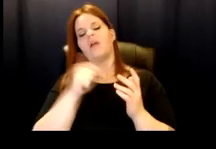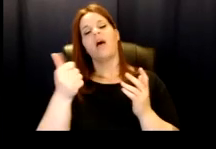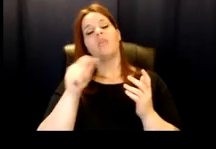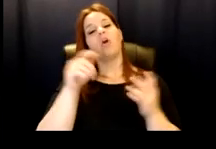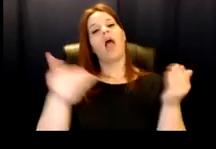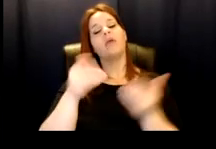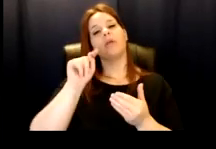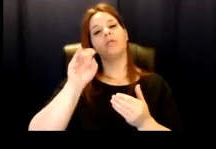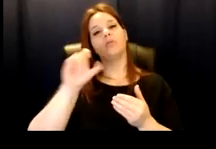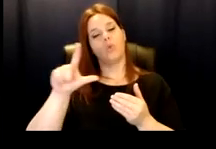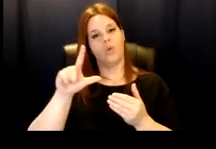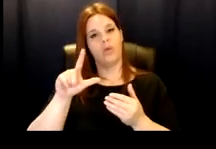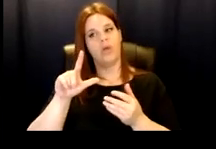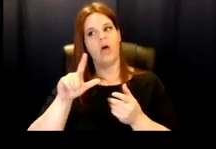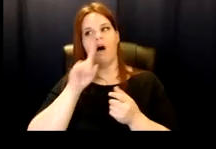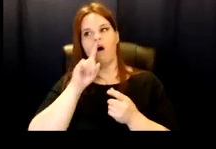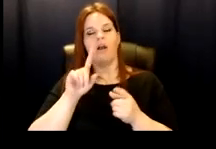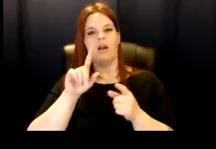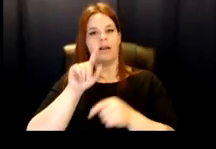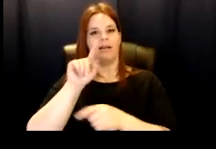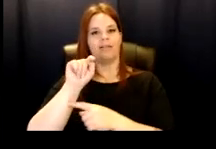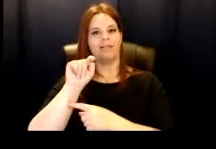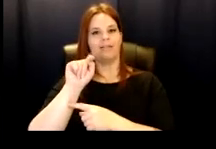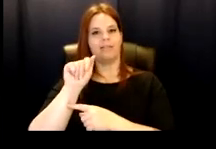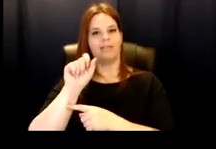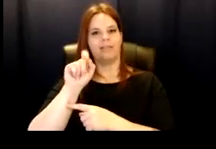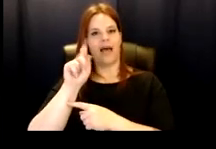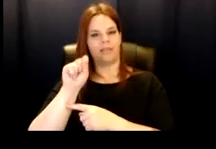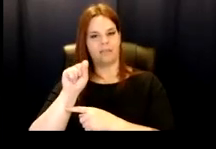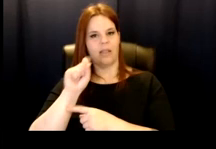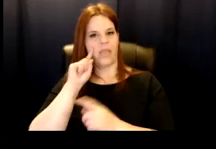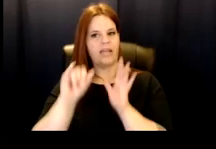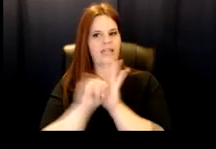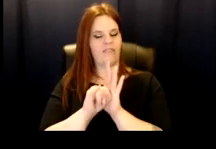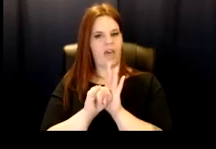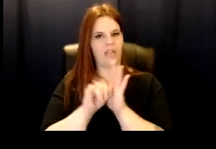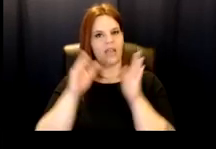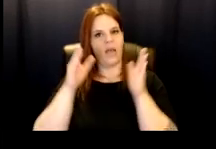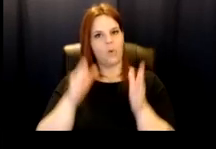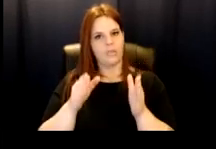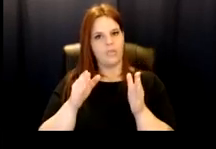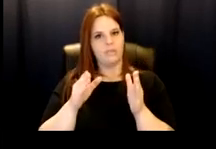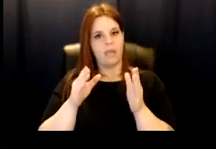text that determines an applicant's attention span or ability to make eye contact. Now,